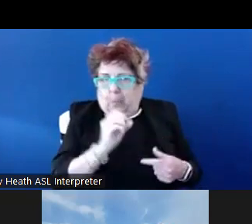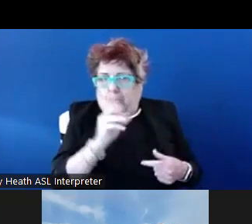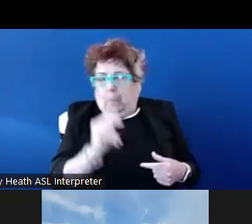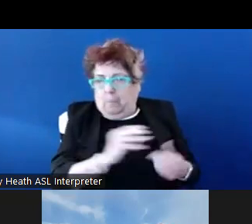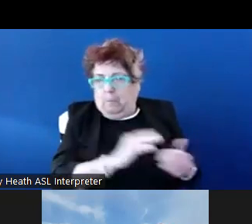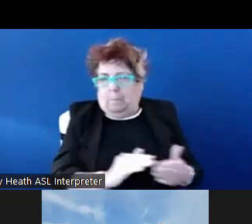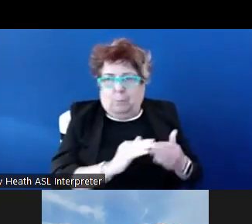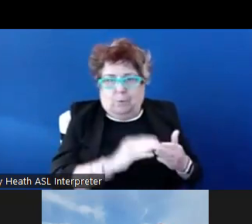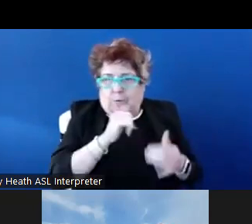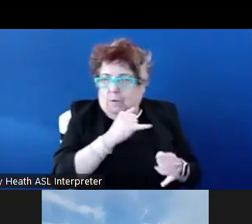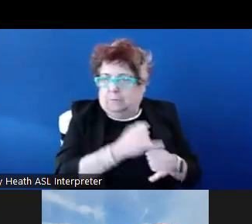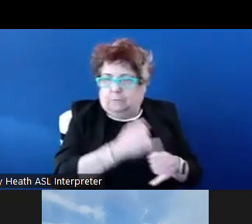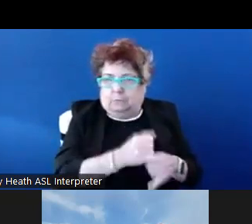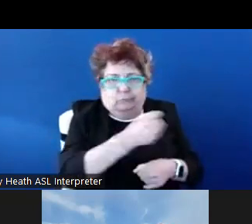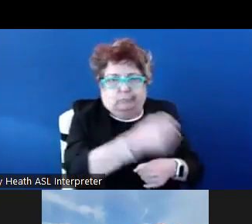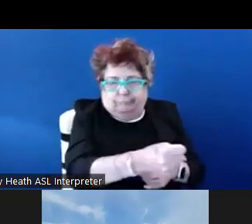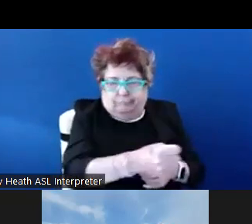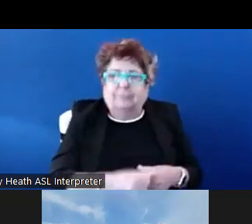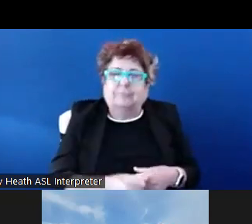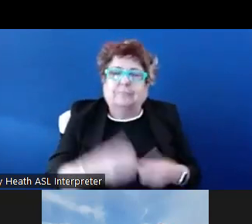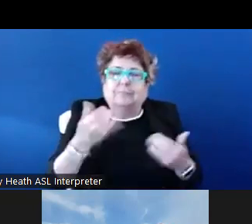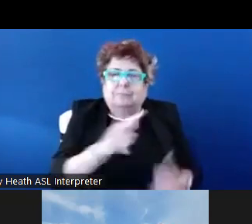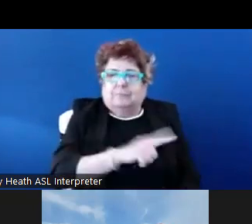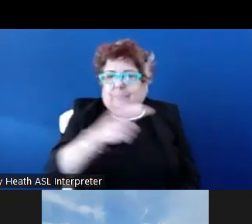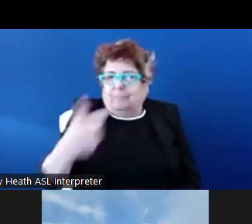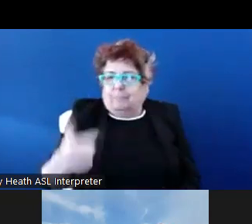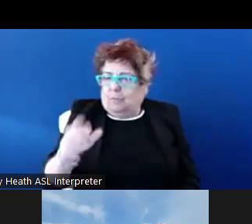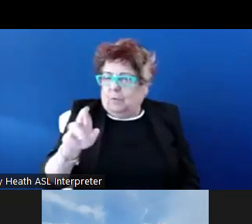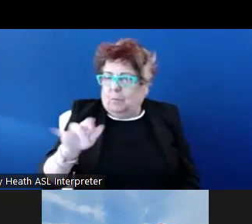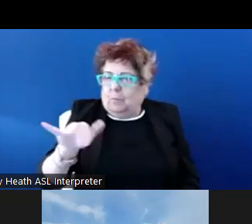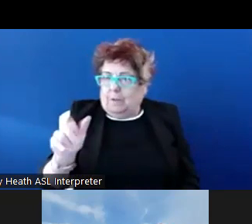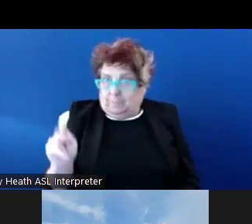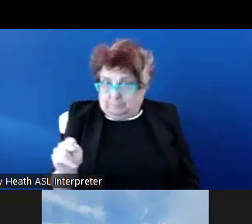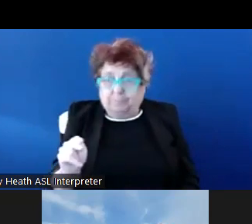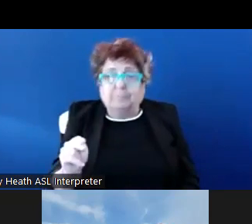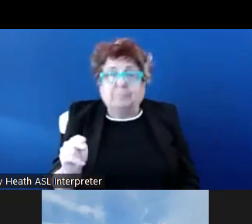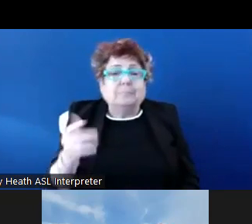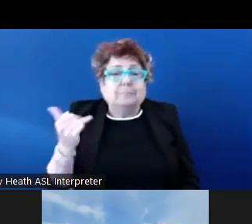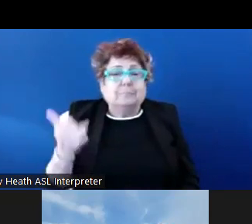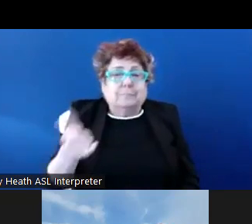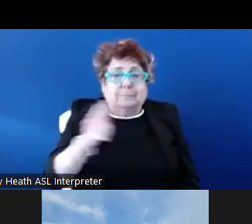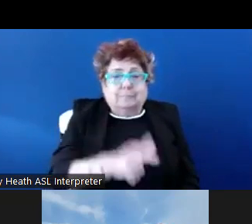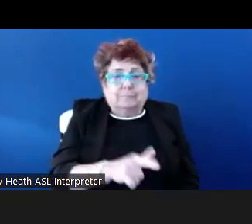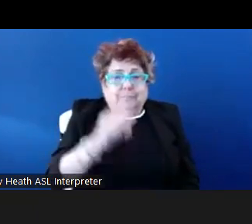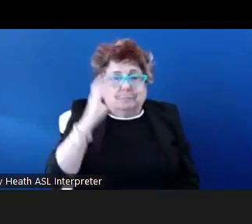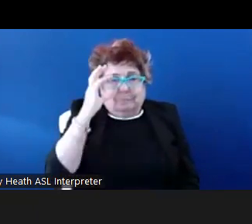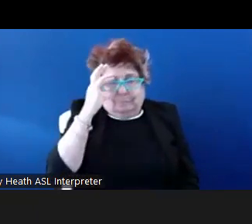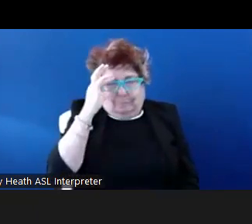Ryan? RYAN ELZA: Thank you very much, Alison. Next we will hear from Richard Cho, senior advisor for housing services